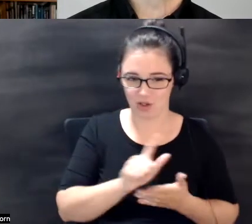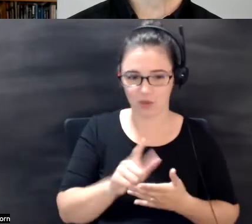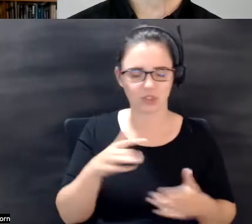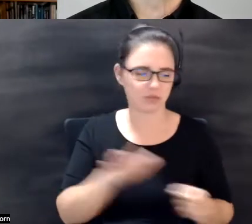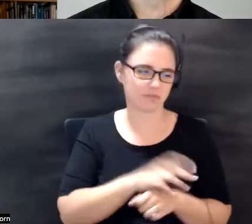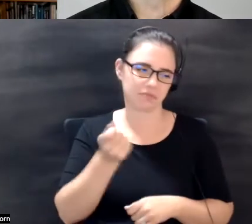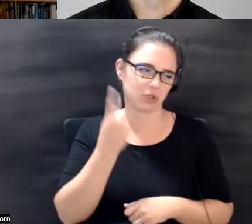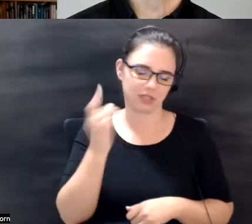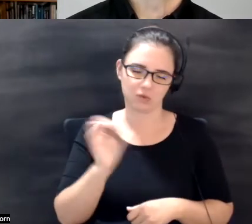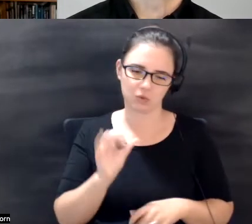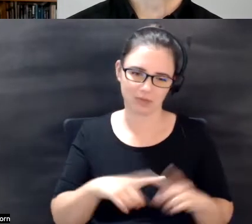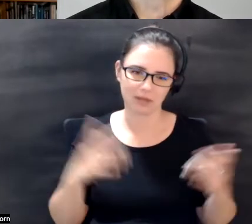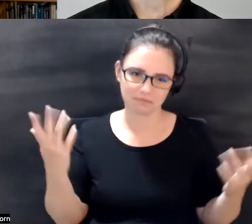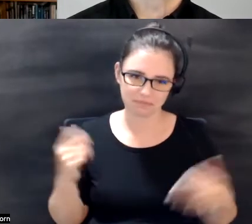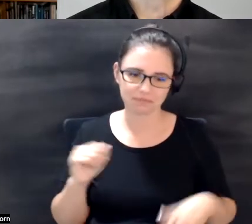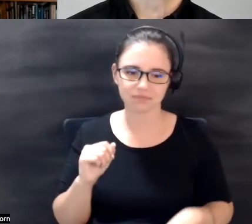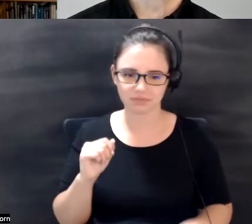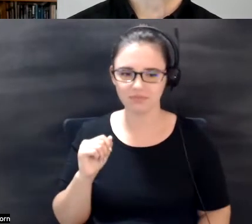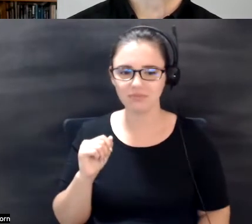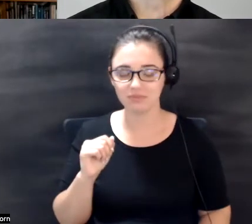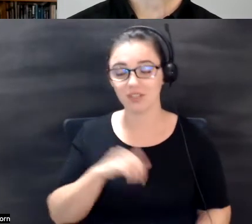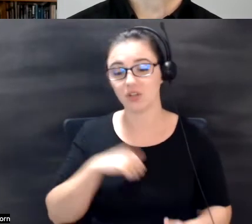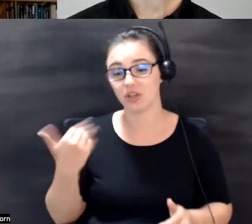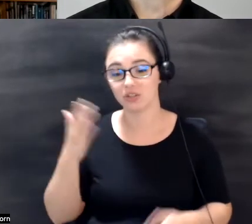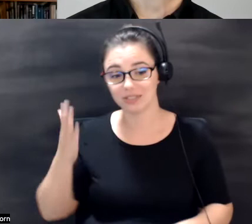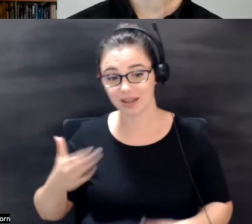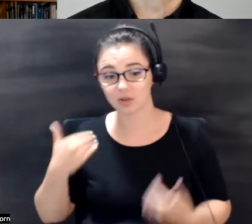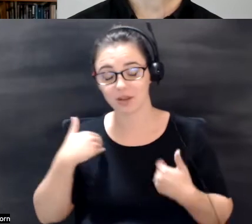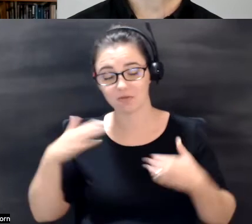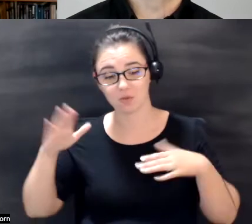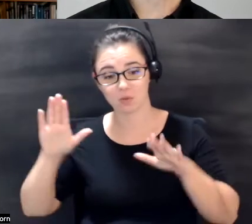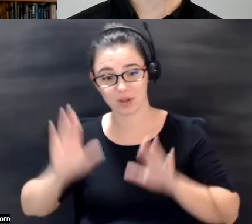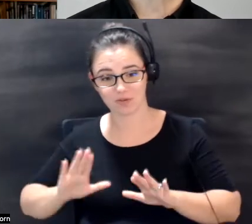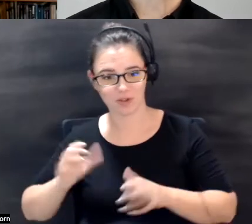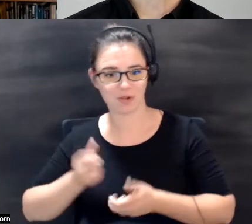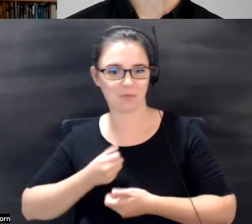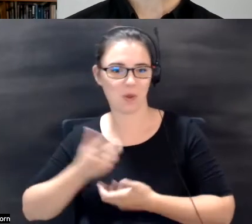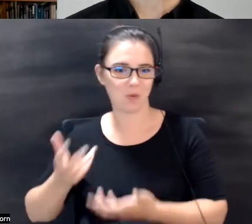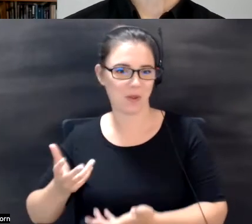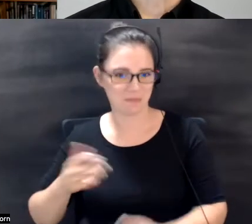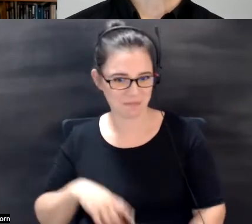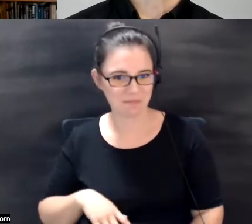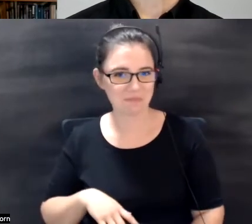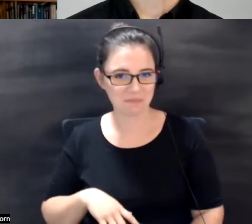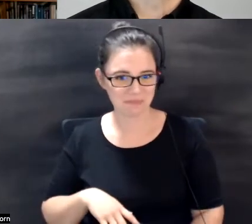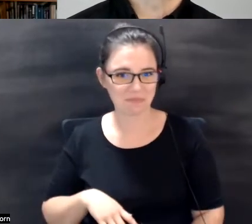But um on the other side, you have these wonderful poems about a completely